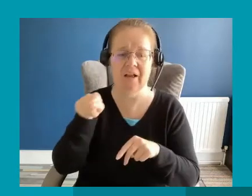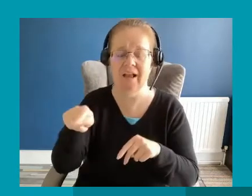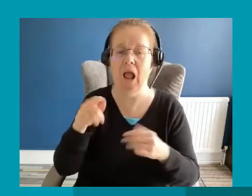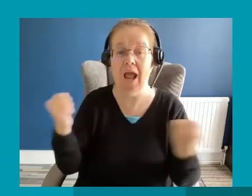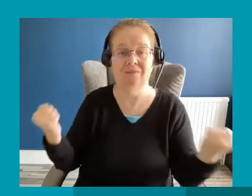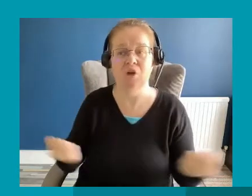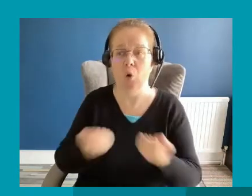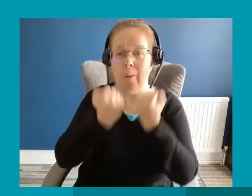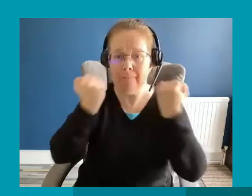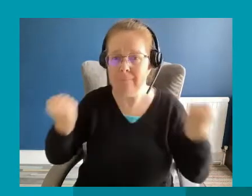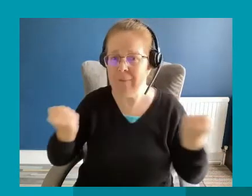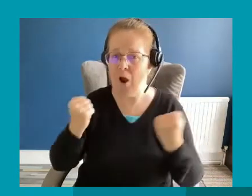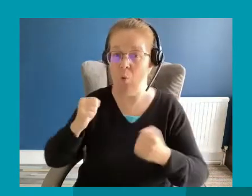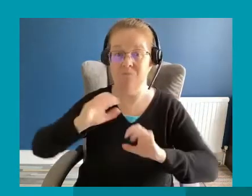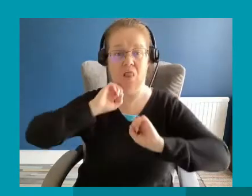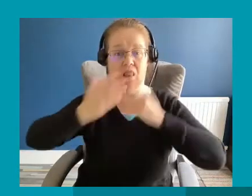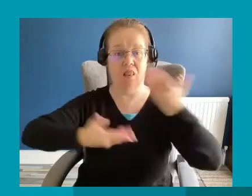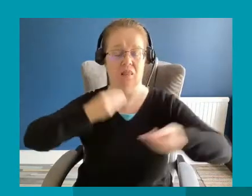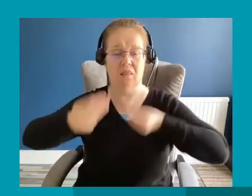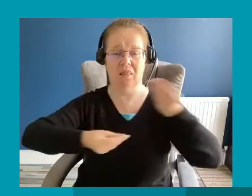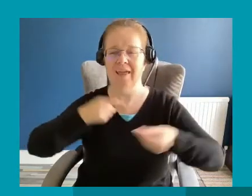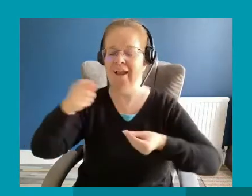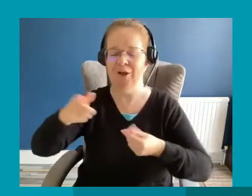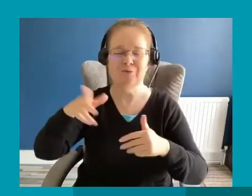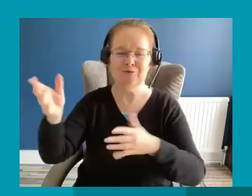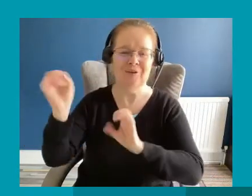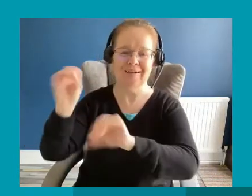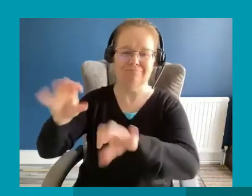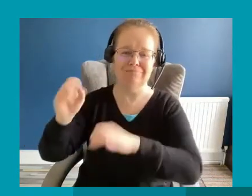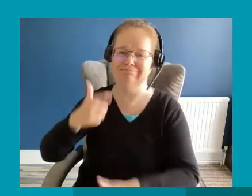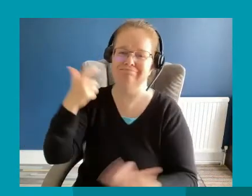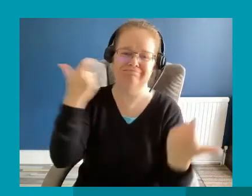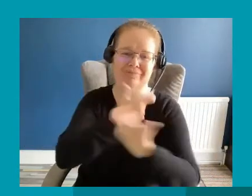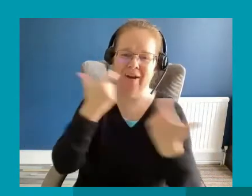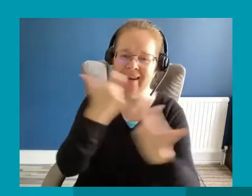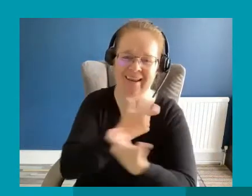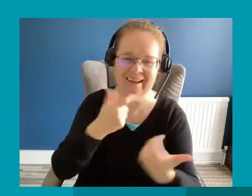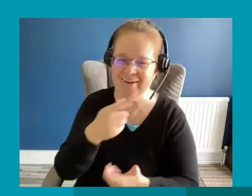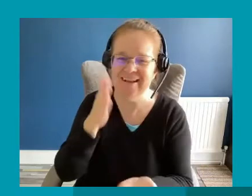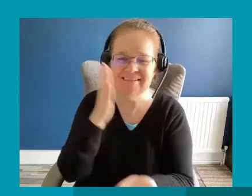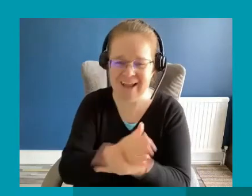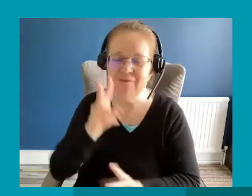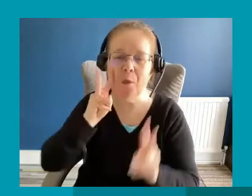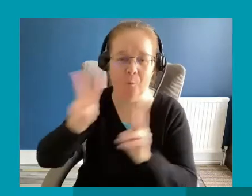across in such a magical and funny funny way. OK, so let's go to the next slide.